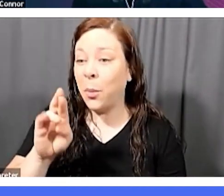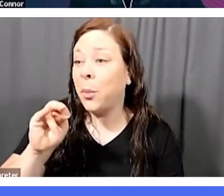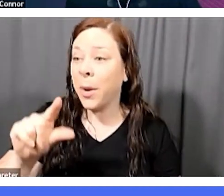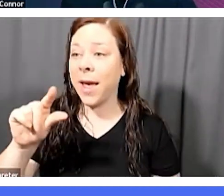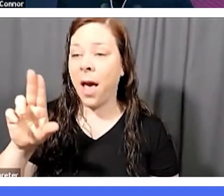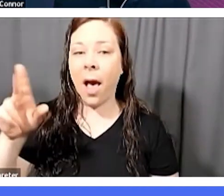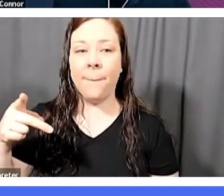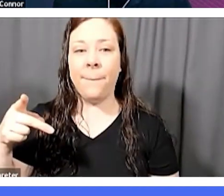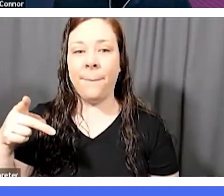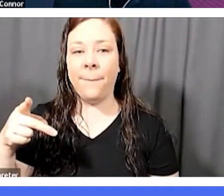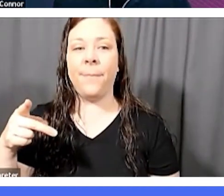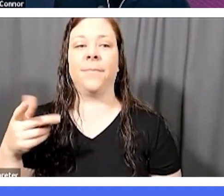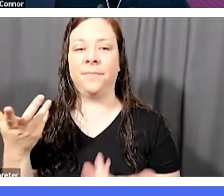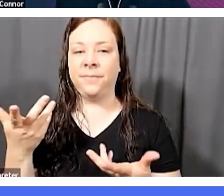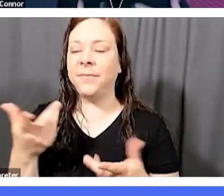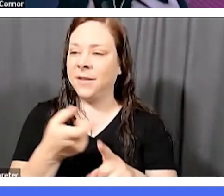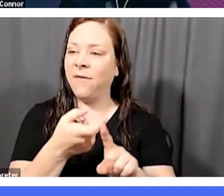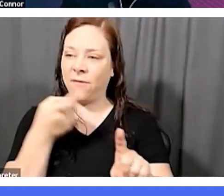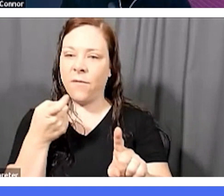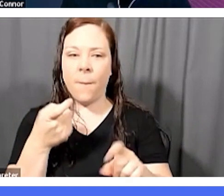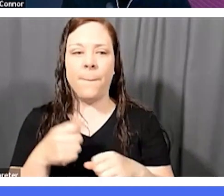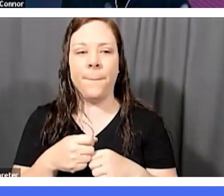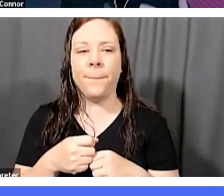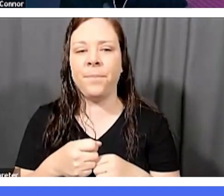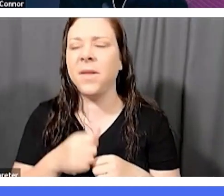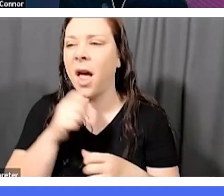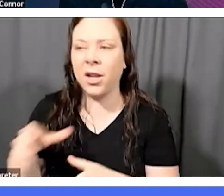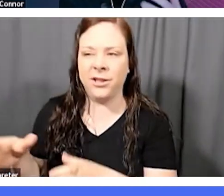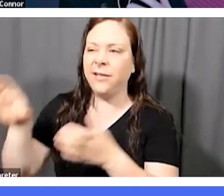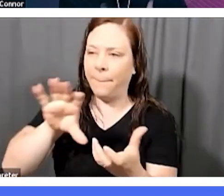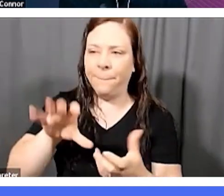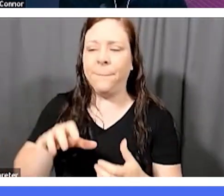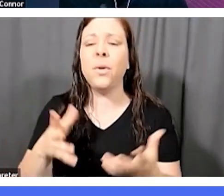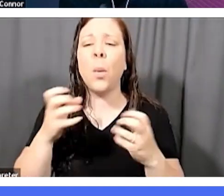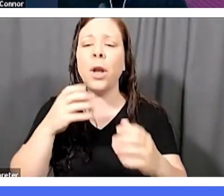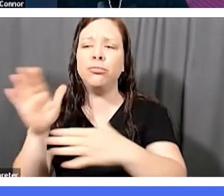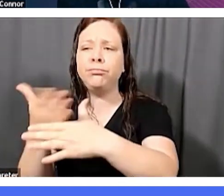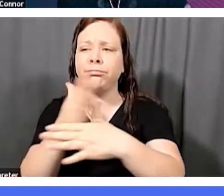And so as we're having this discussion today, I want you to share your ideas and contributions in the chat.